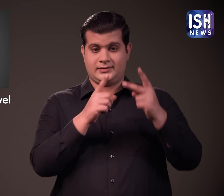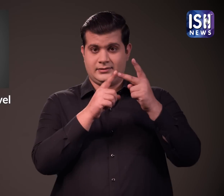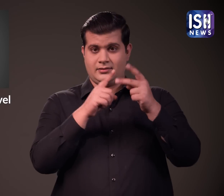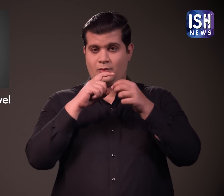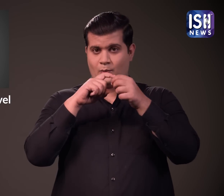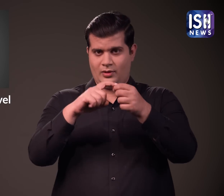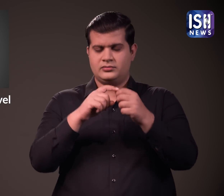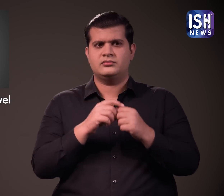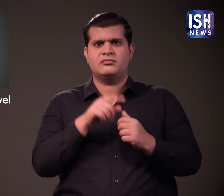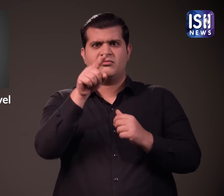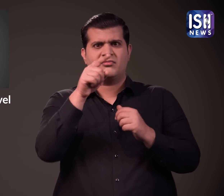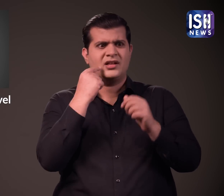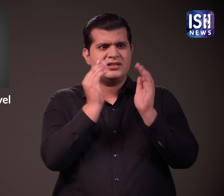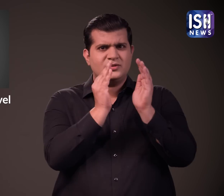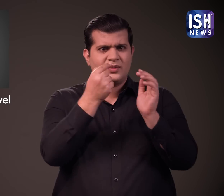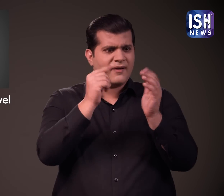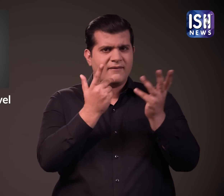2. How To Opt For The Policy?